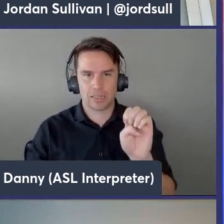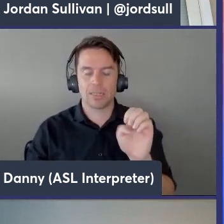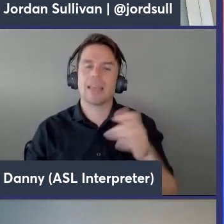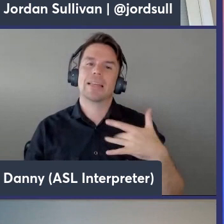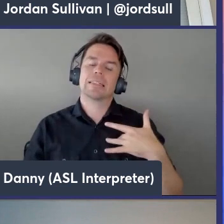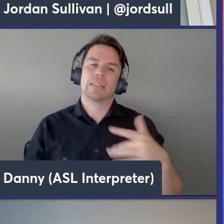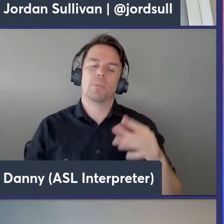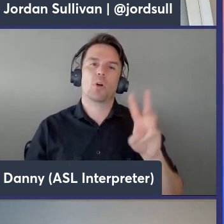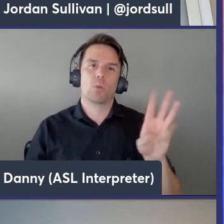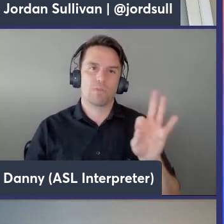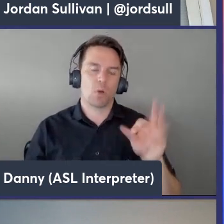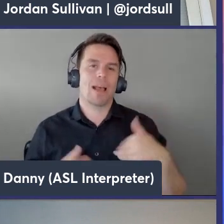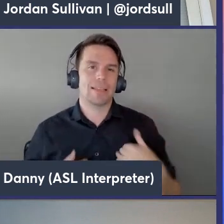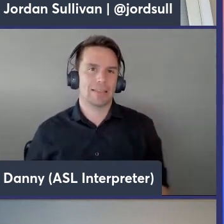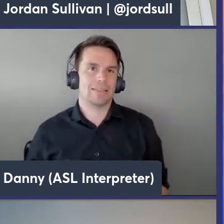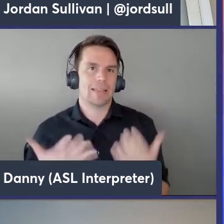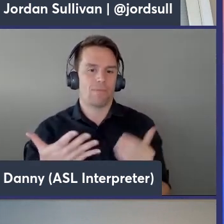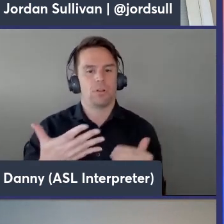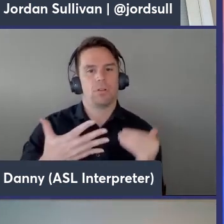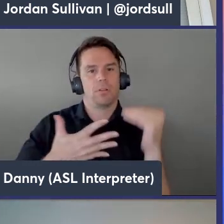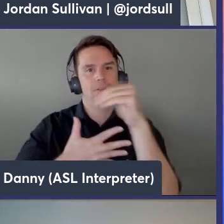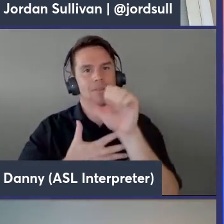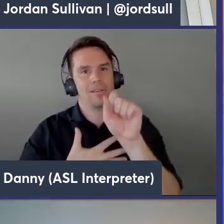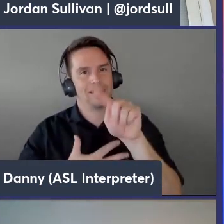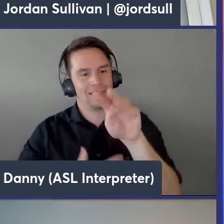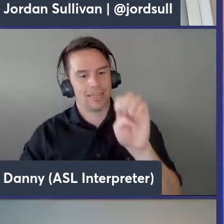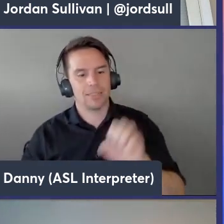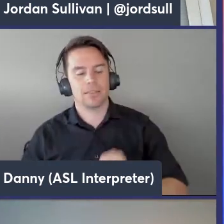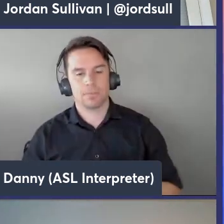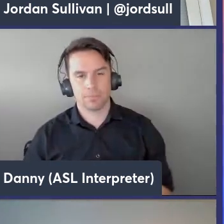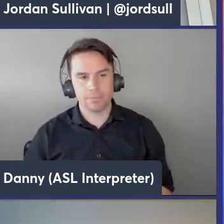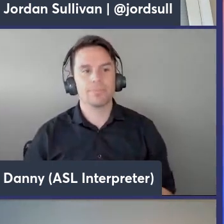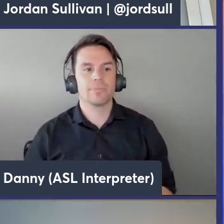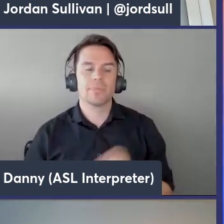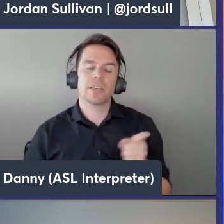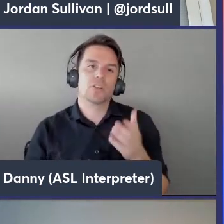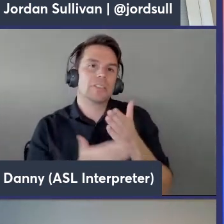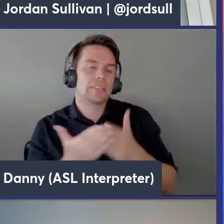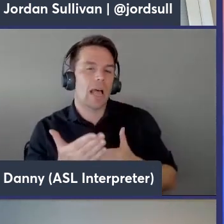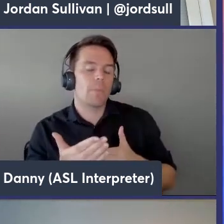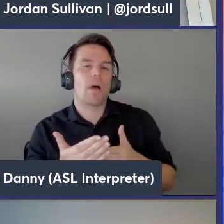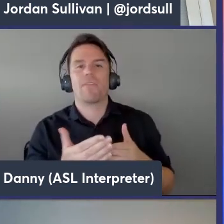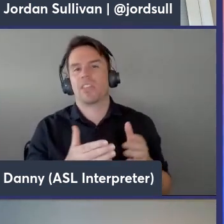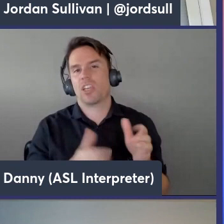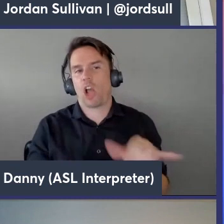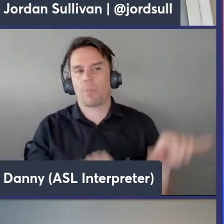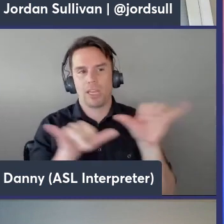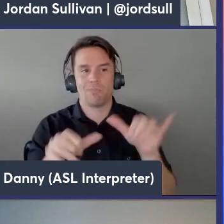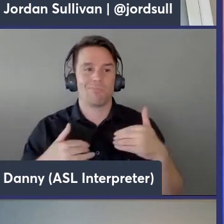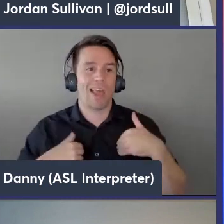Here are some of the primary states within Step Functions. You have choice states, parallel states,